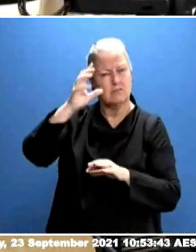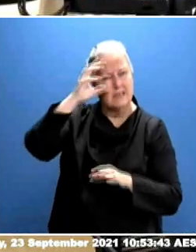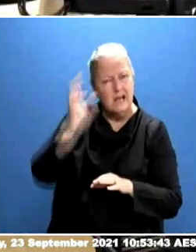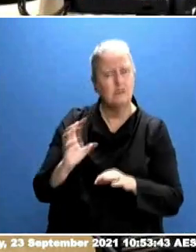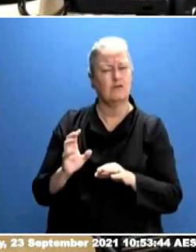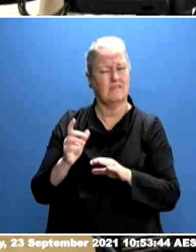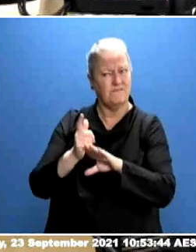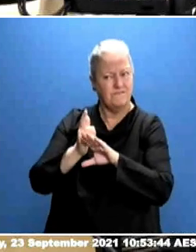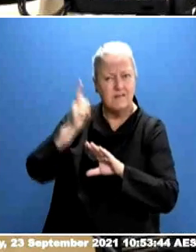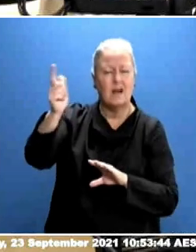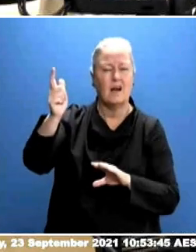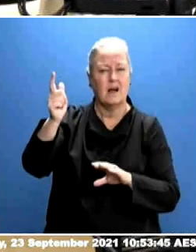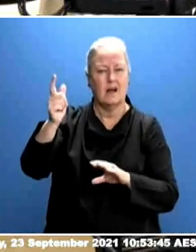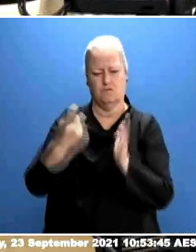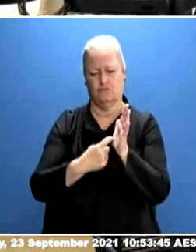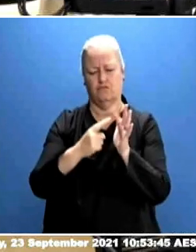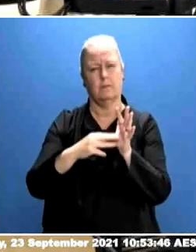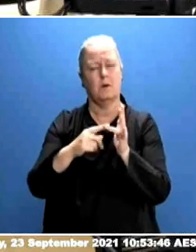but you've got one Secure Care facility in Perth